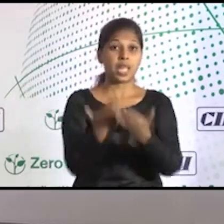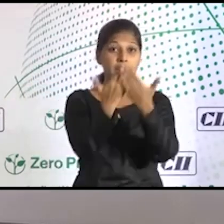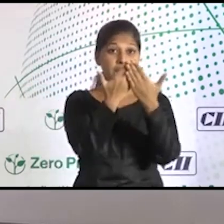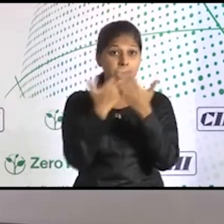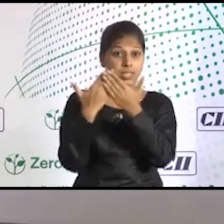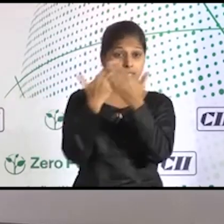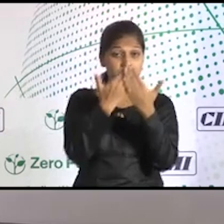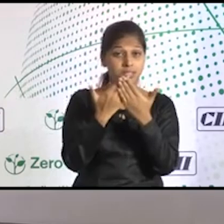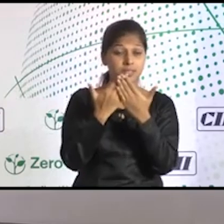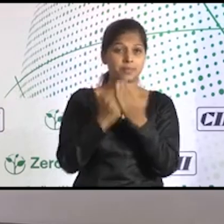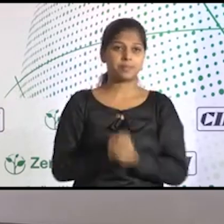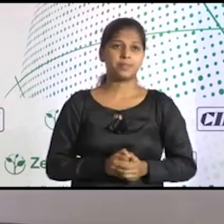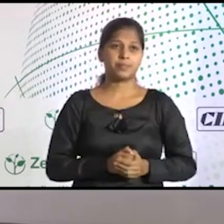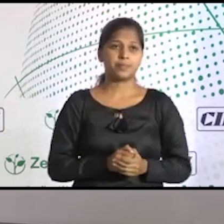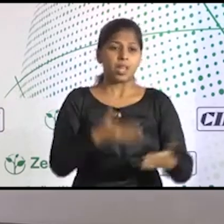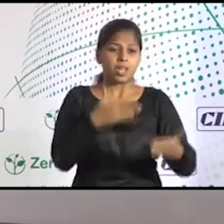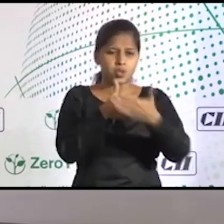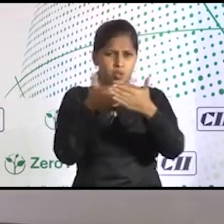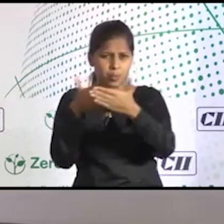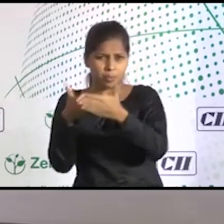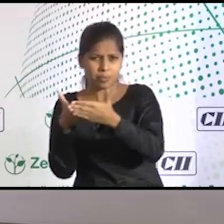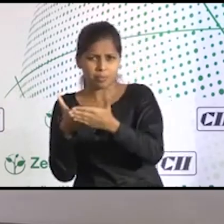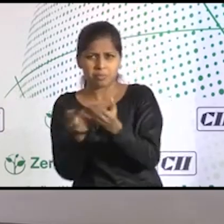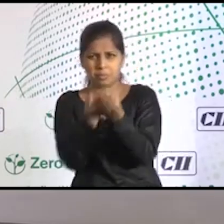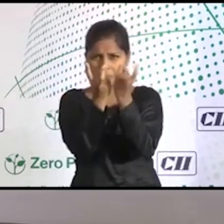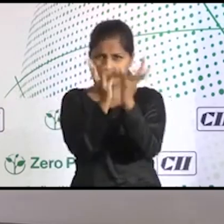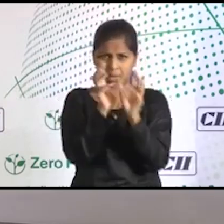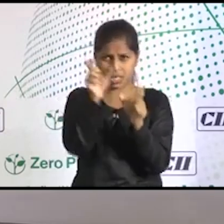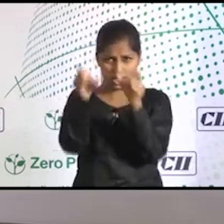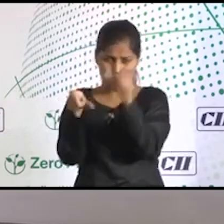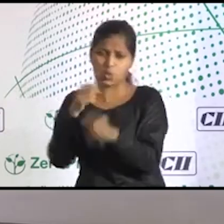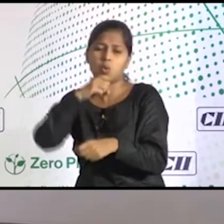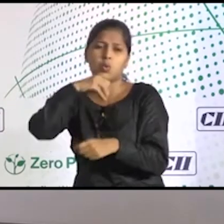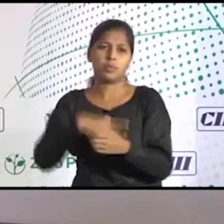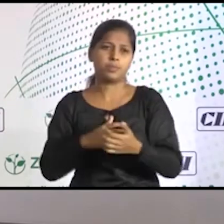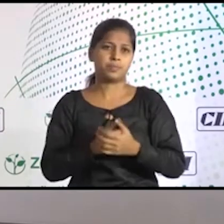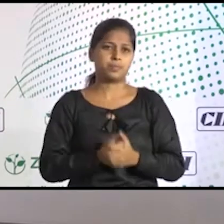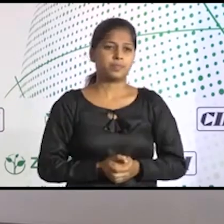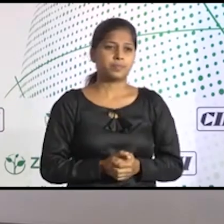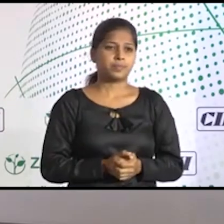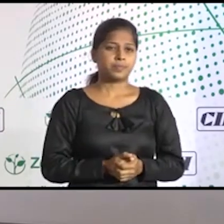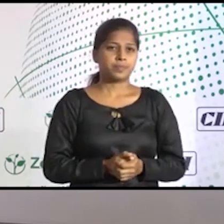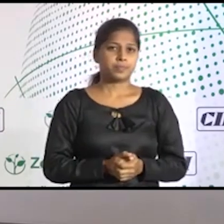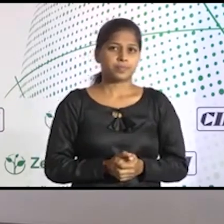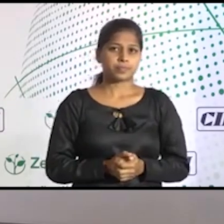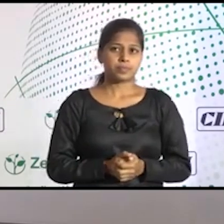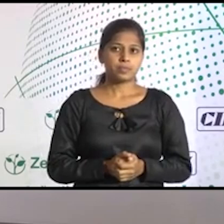which then creates a barrier that's going to take forever to remove. So our belief as a panel